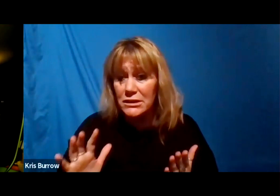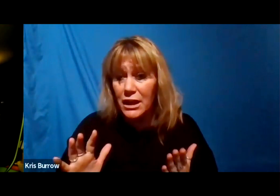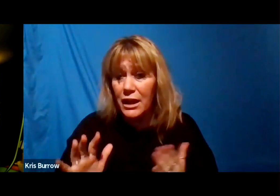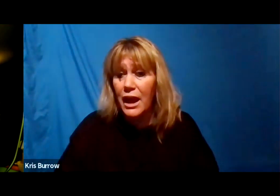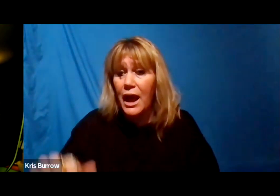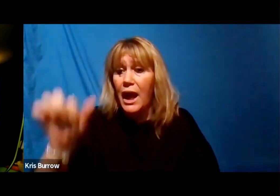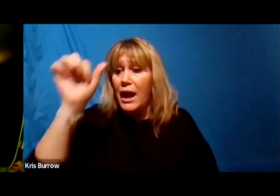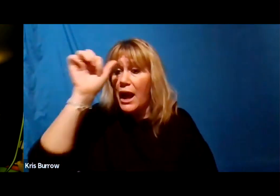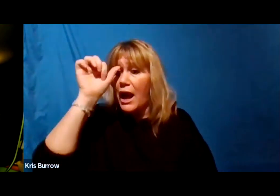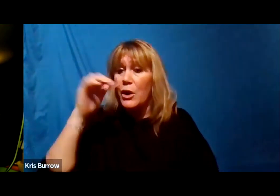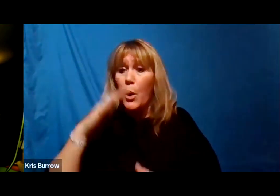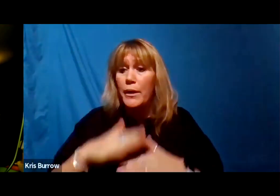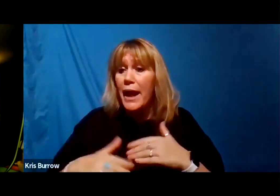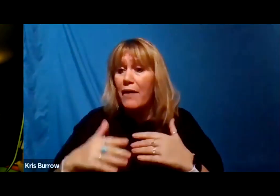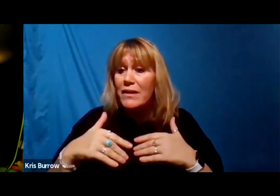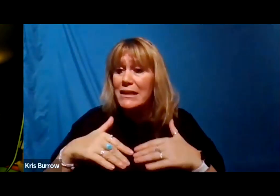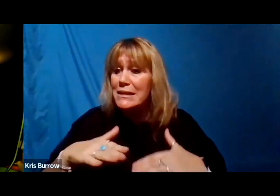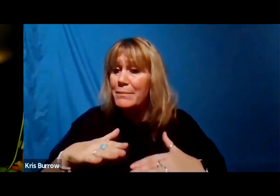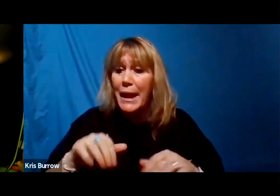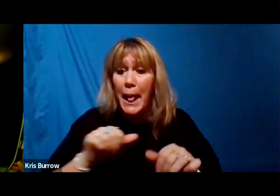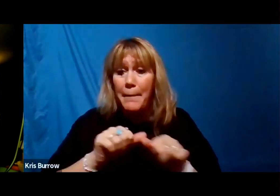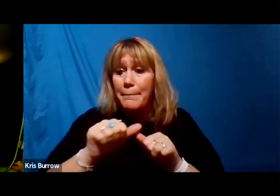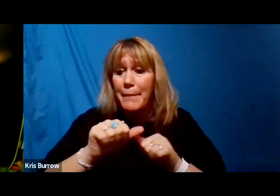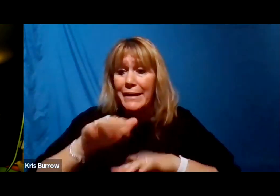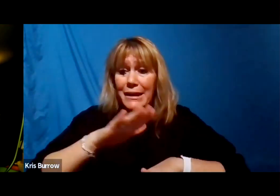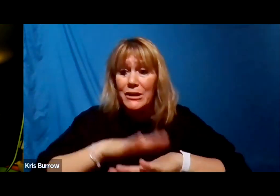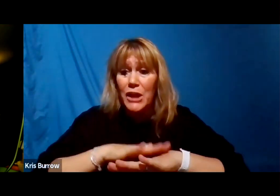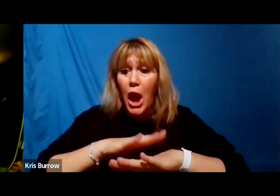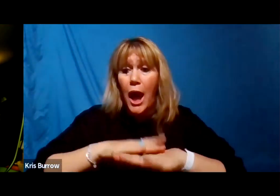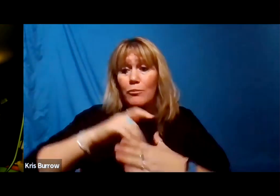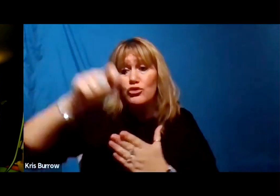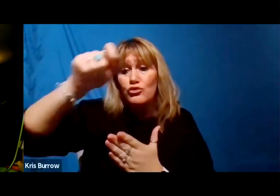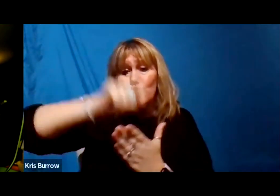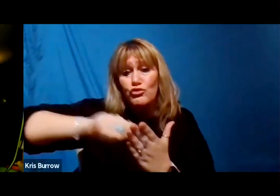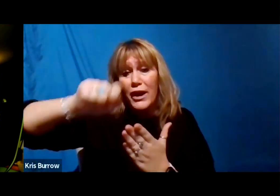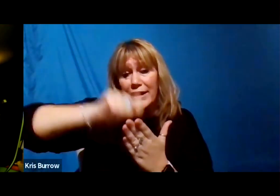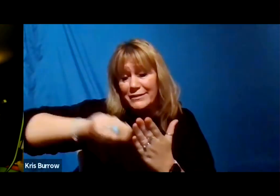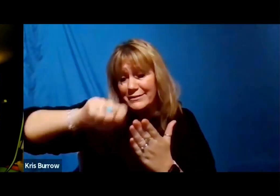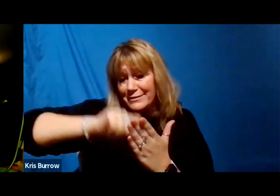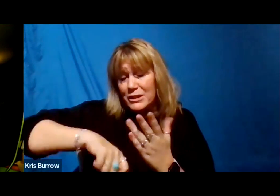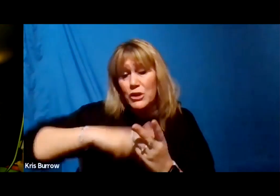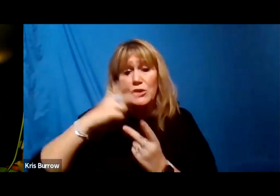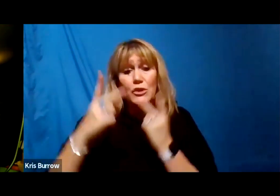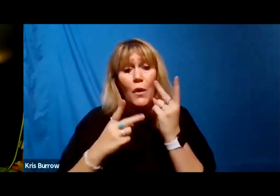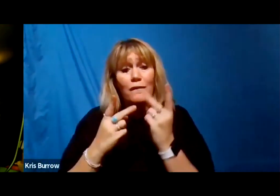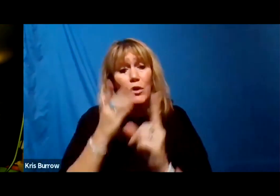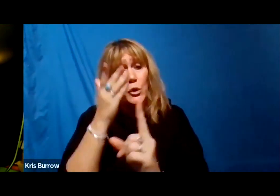long curly hair and a beard and I am a,